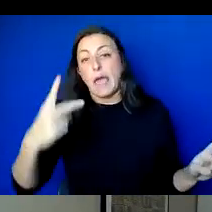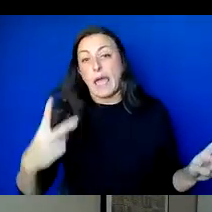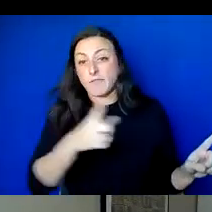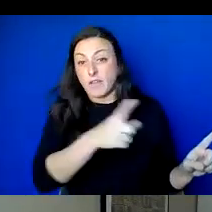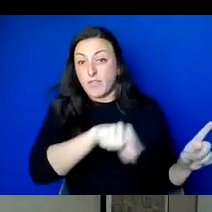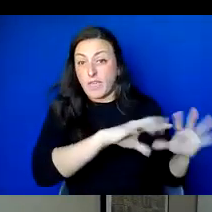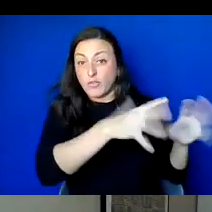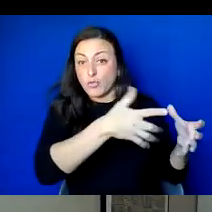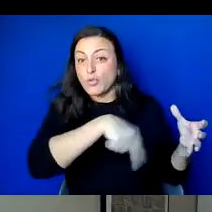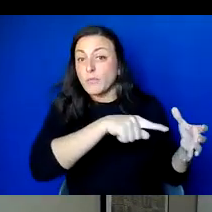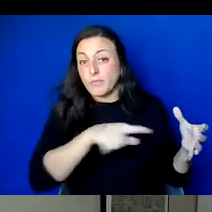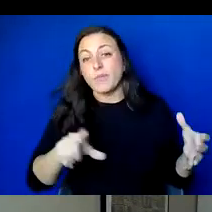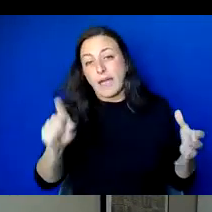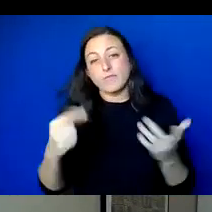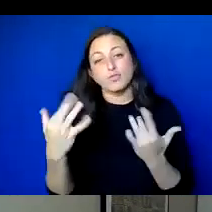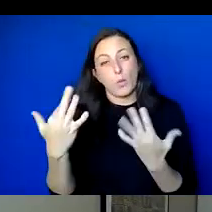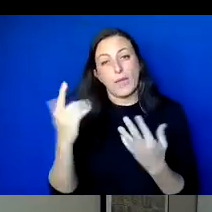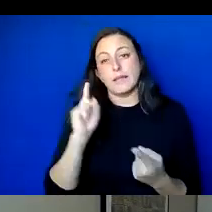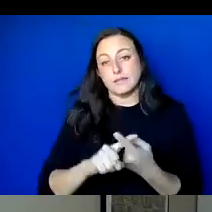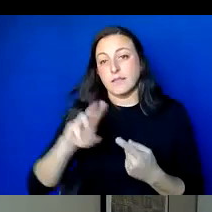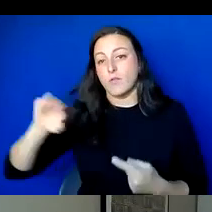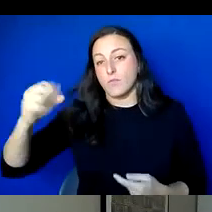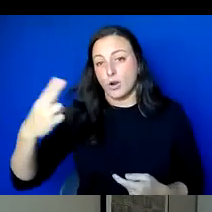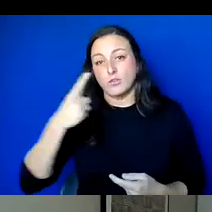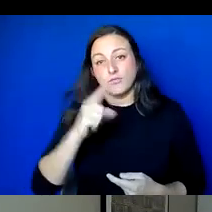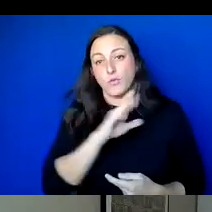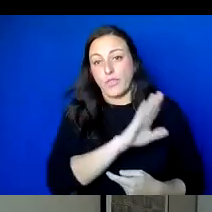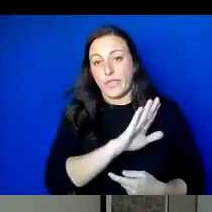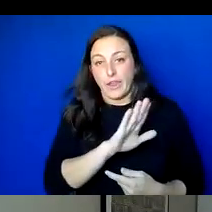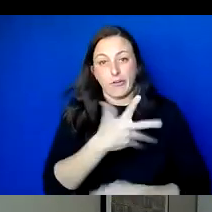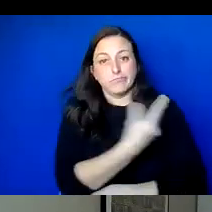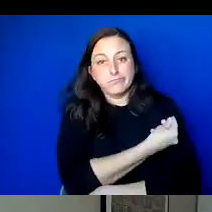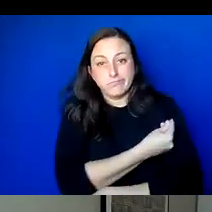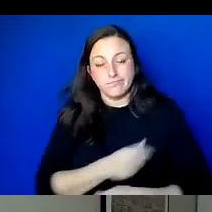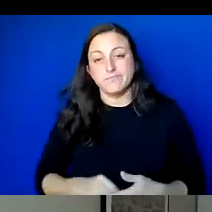is going to have to wait until March to get their vaccine - their first dose vaccine completed.